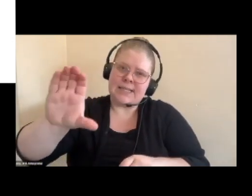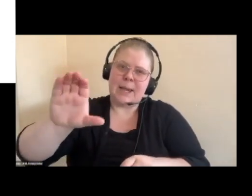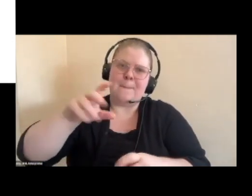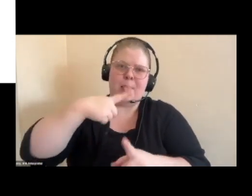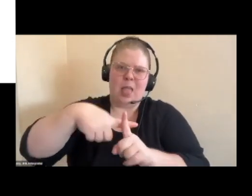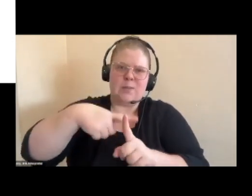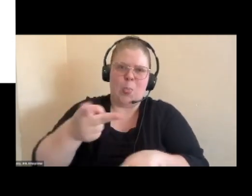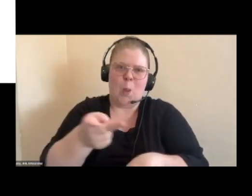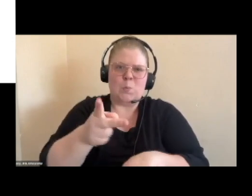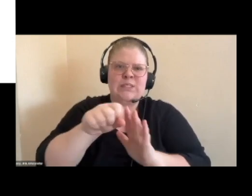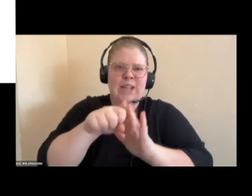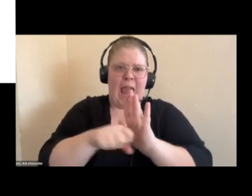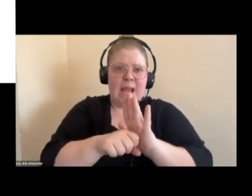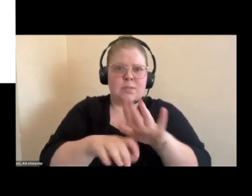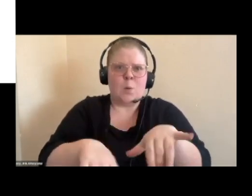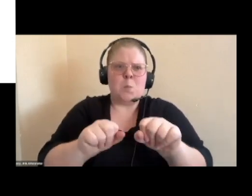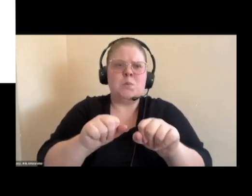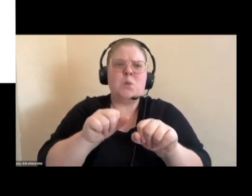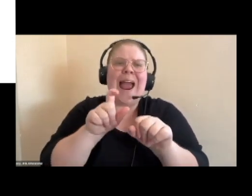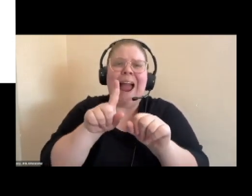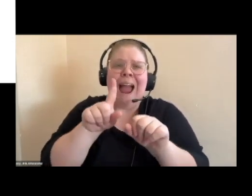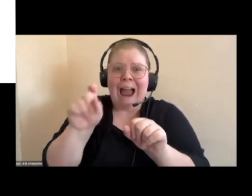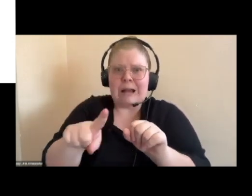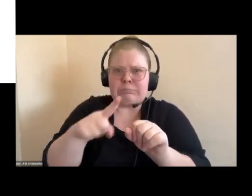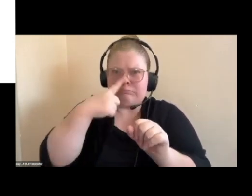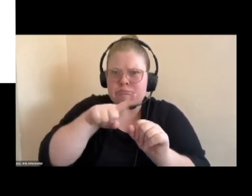they added some supplemental questions to get